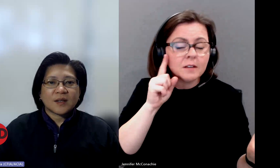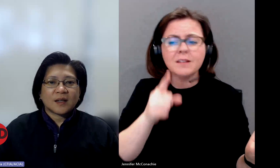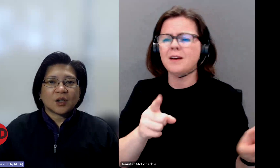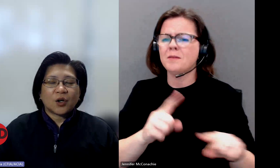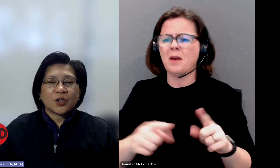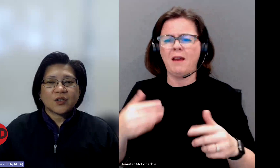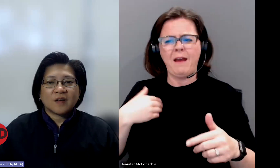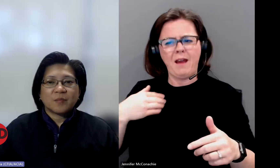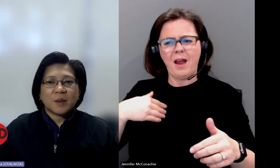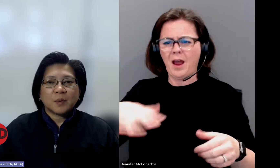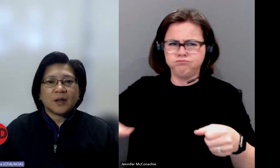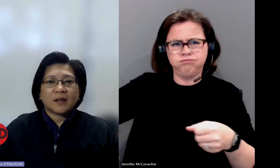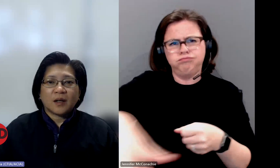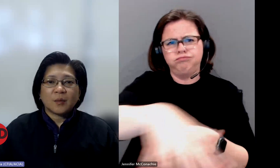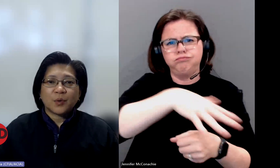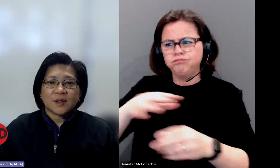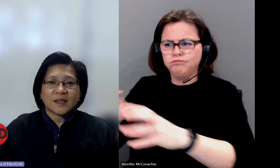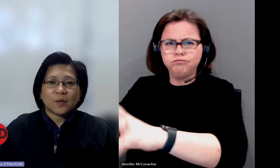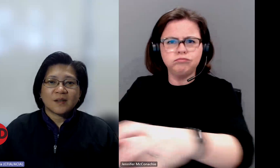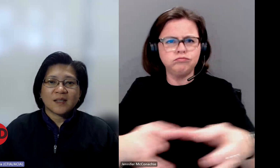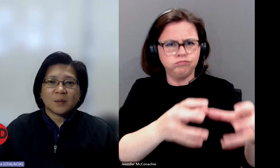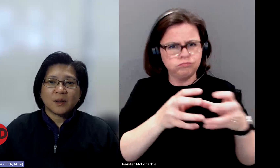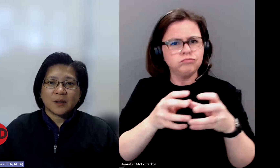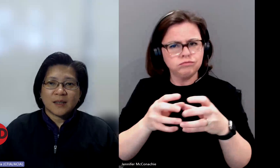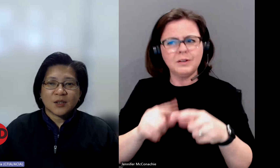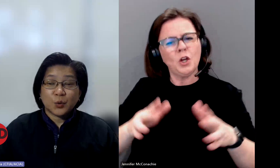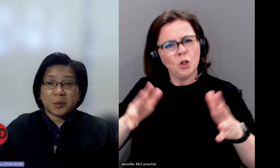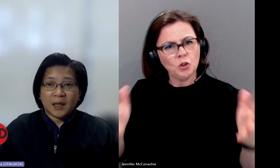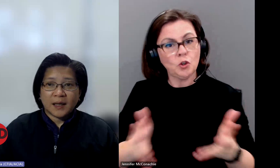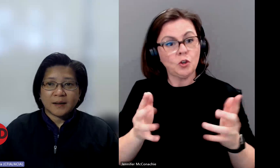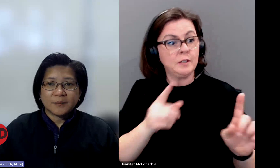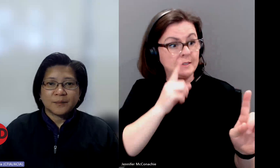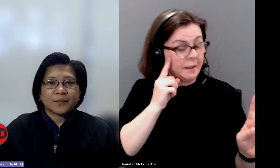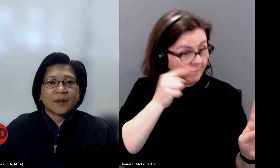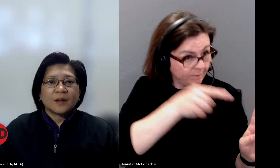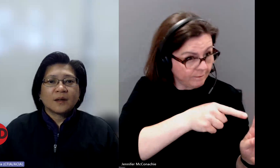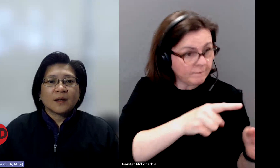there are many positions in Science and other branches that encourage